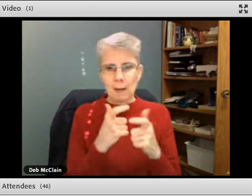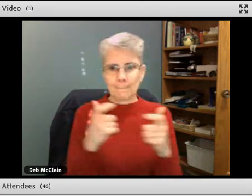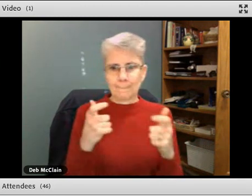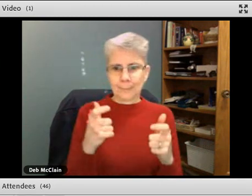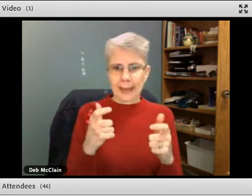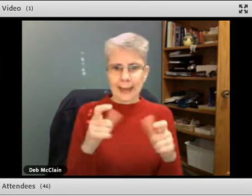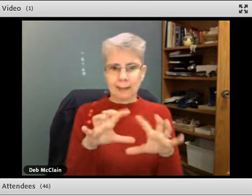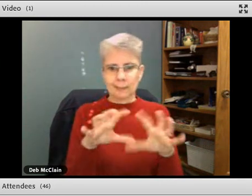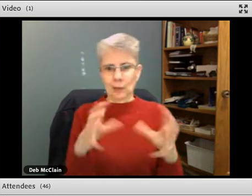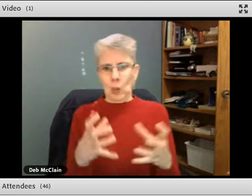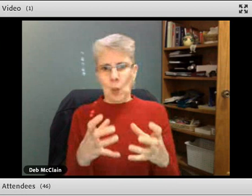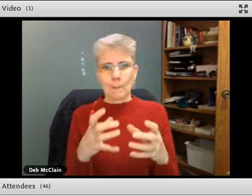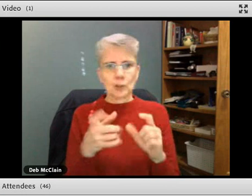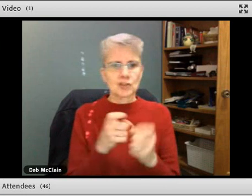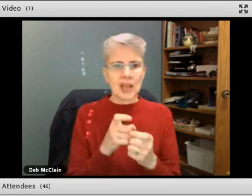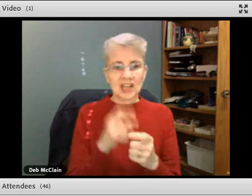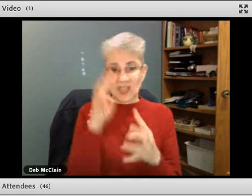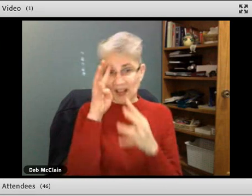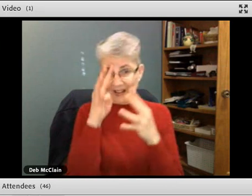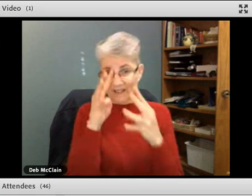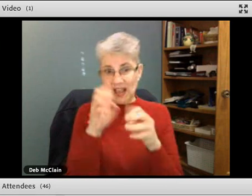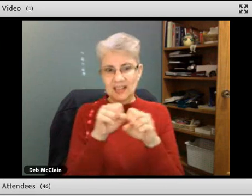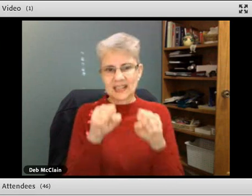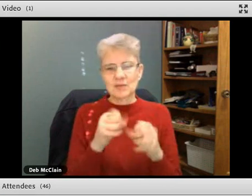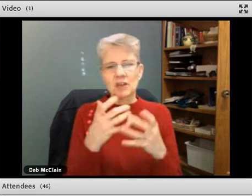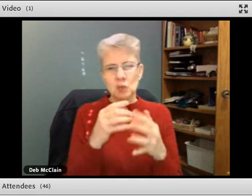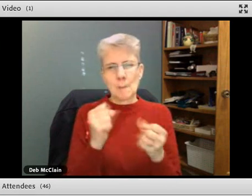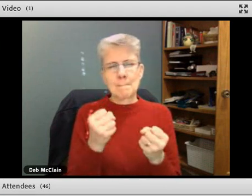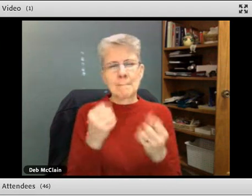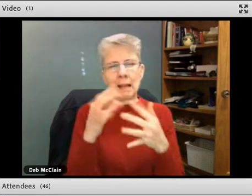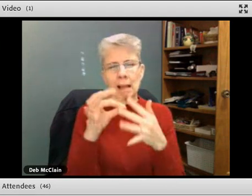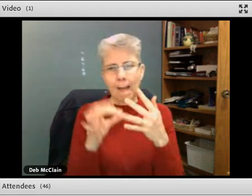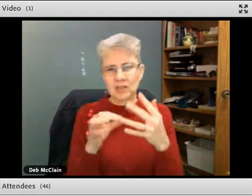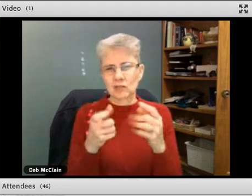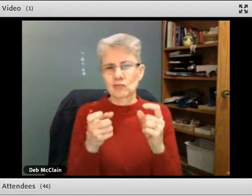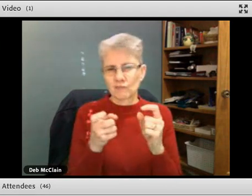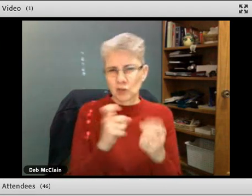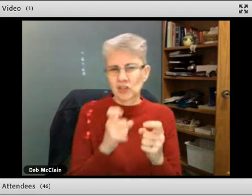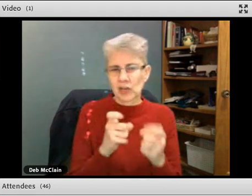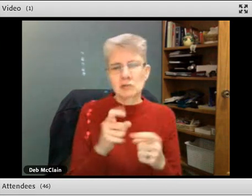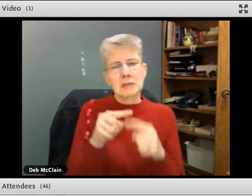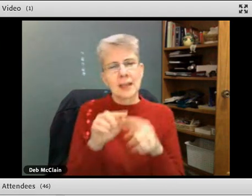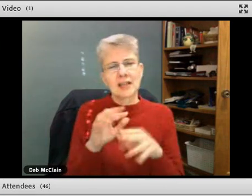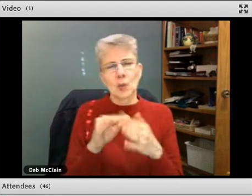for doing that kind of thing. So, it really depends. Summary statement from the publisher --